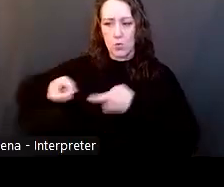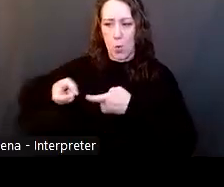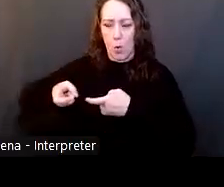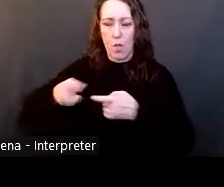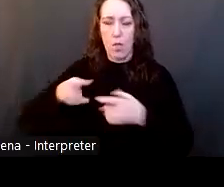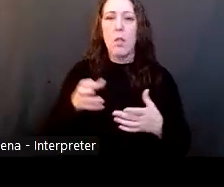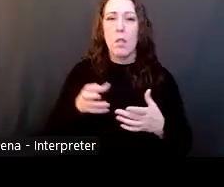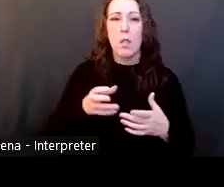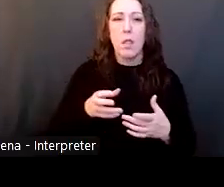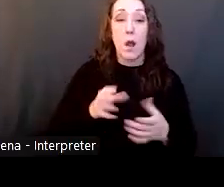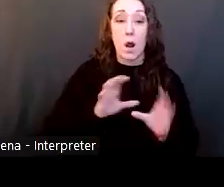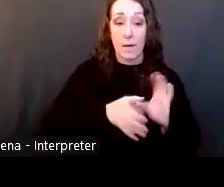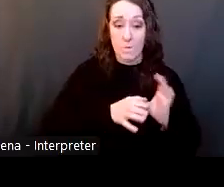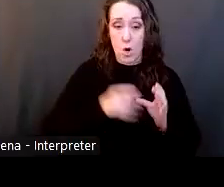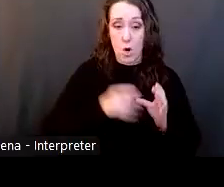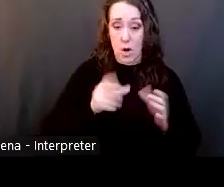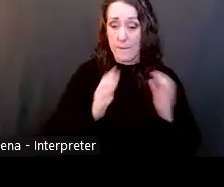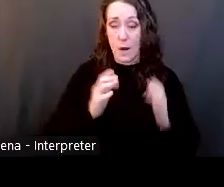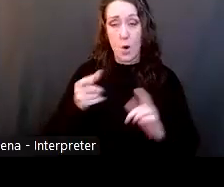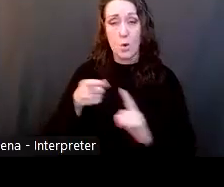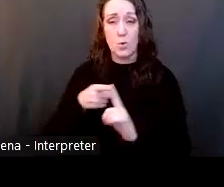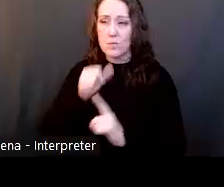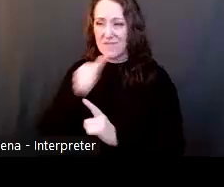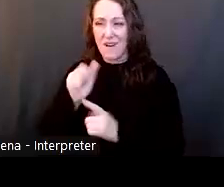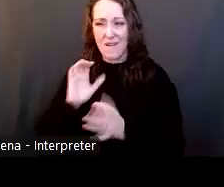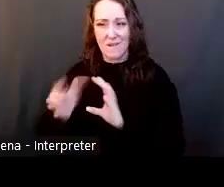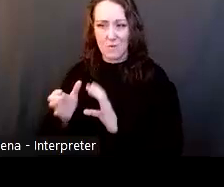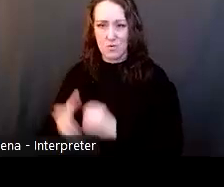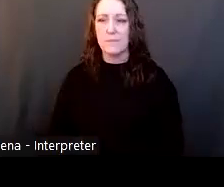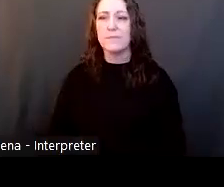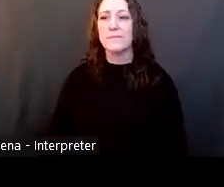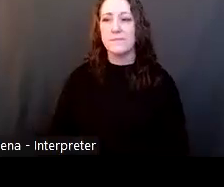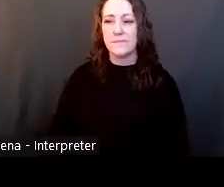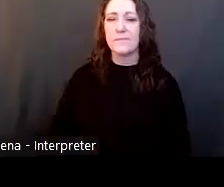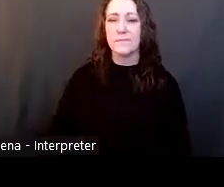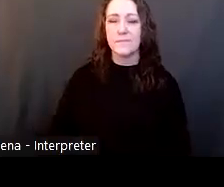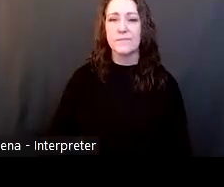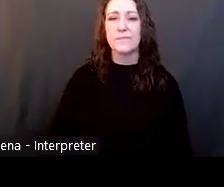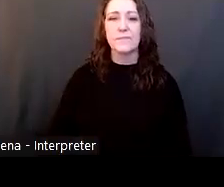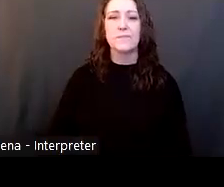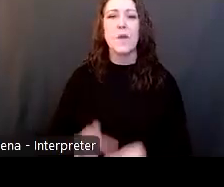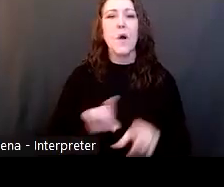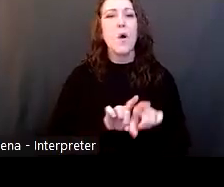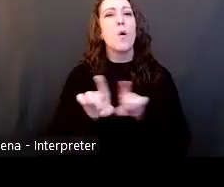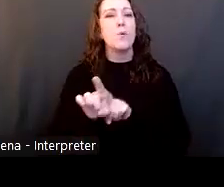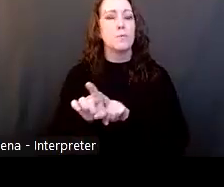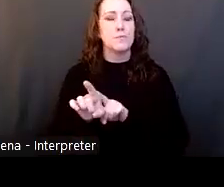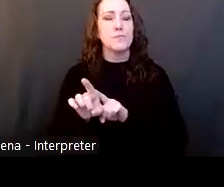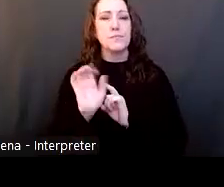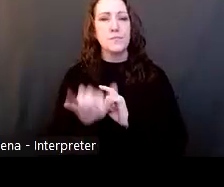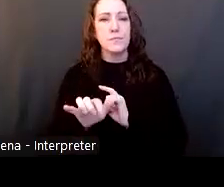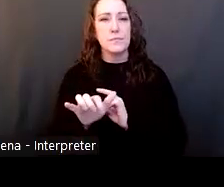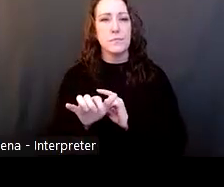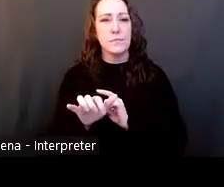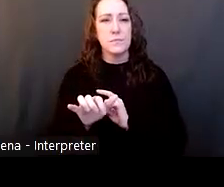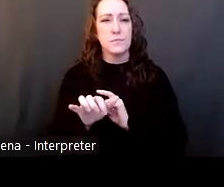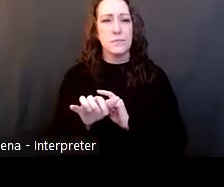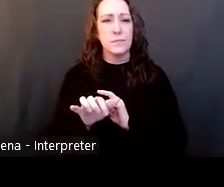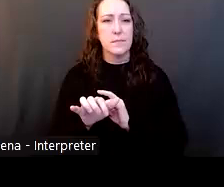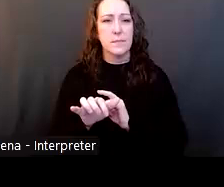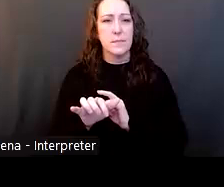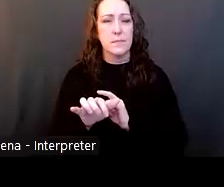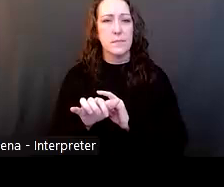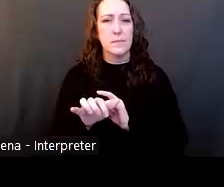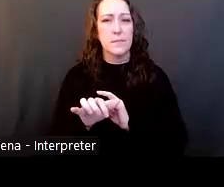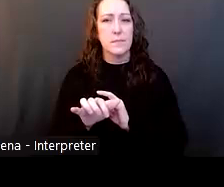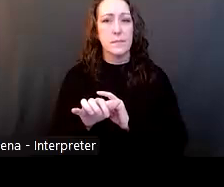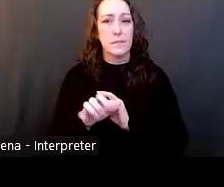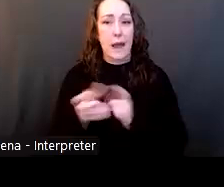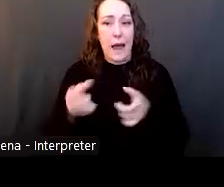in the converters compared to the non-converters um also this held uh when they were corrected the